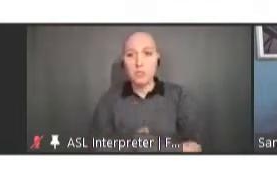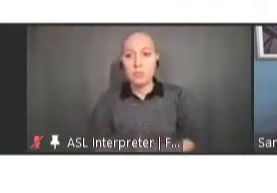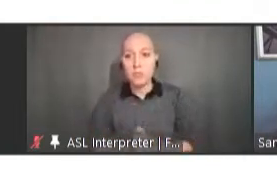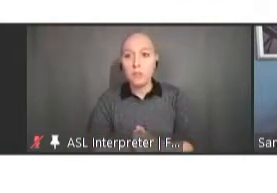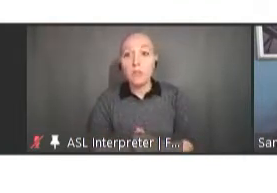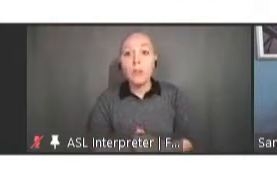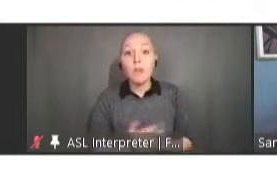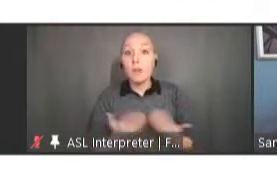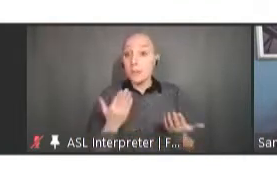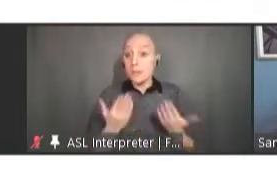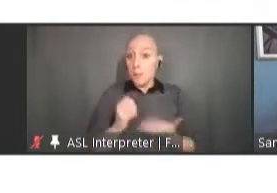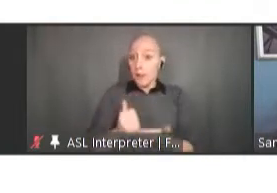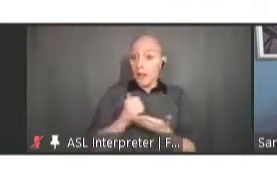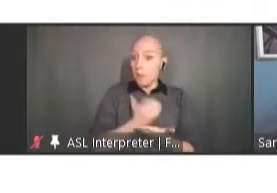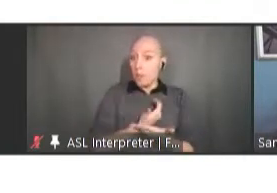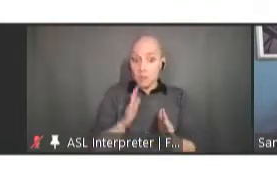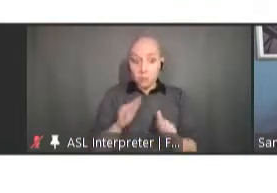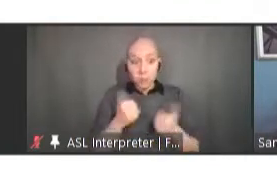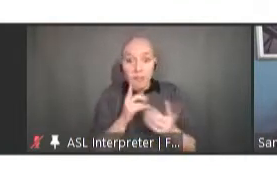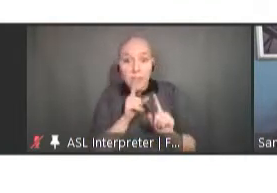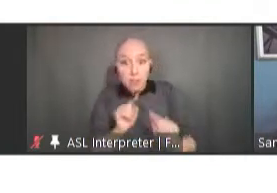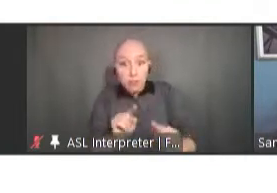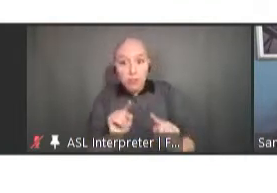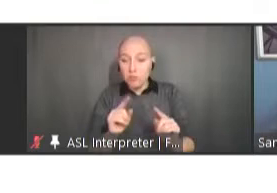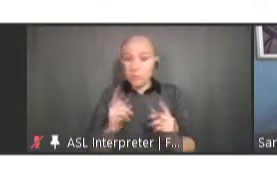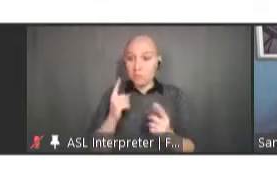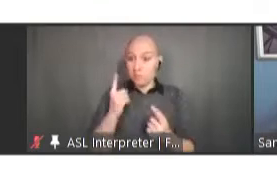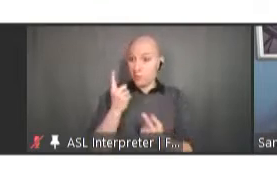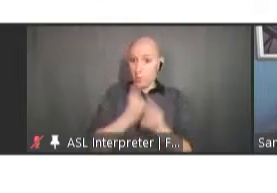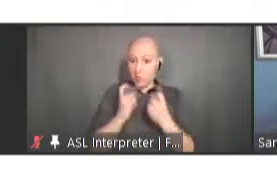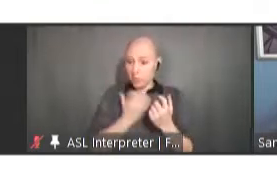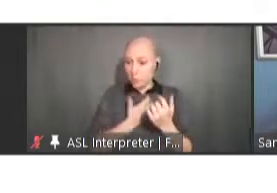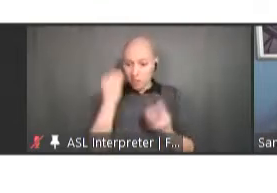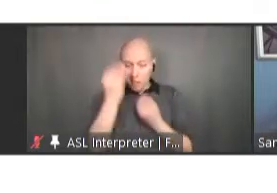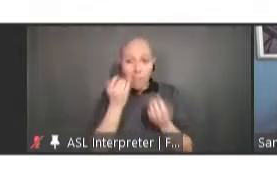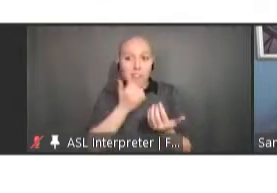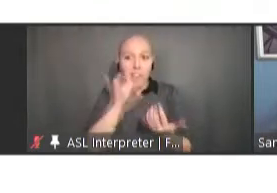"Do I still need to wear a mask?" "Can I see my family?" If you are one of the millions